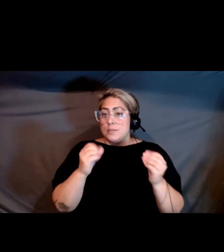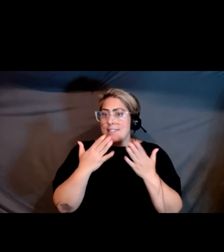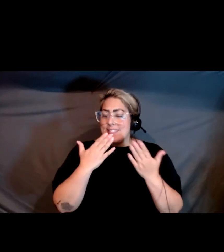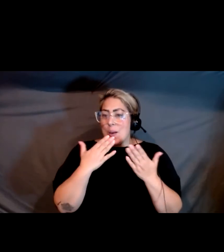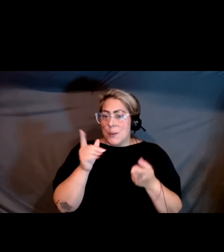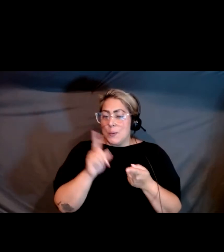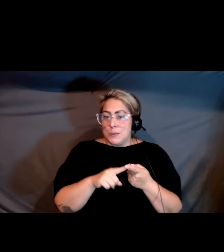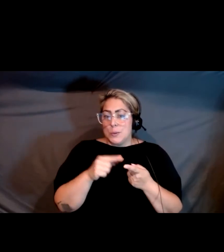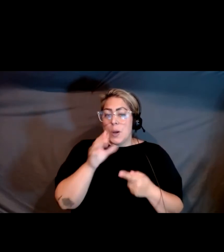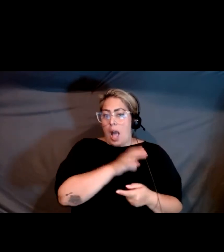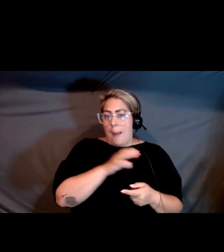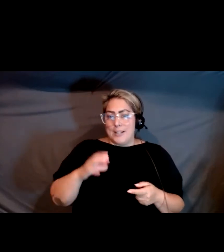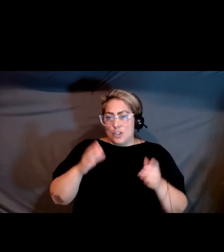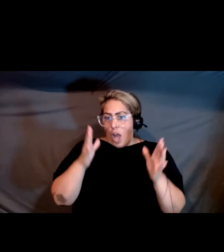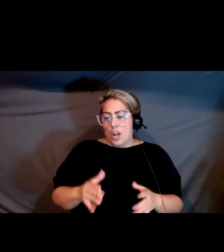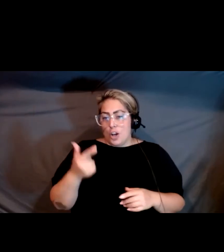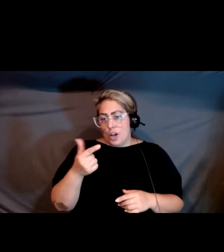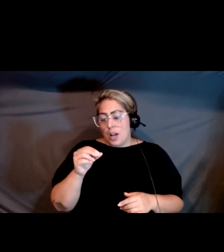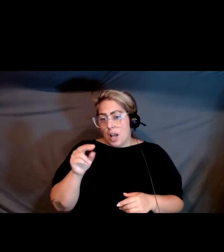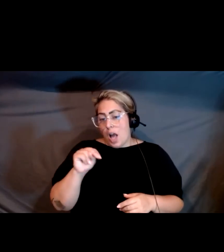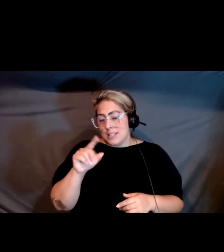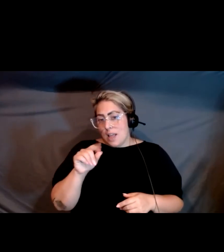Commissioner Gonzalo Casals for answering